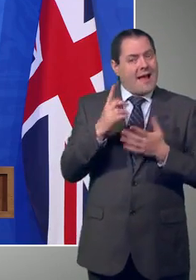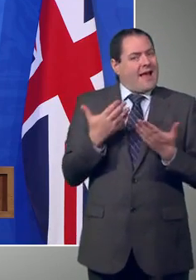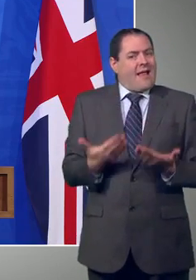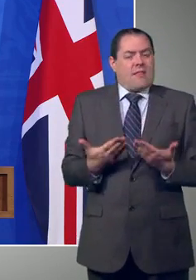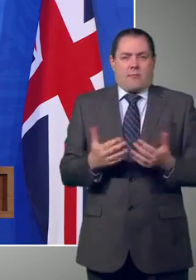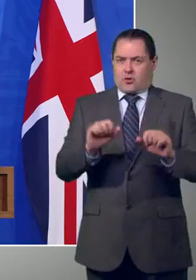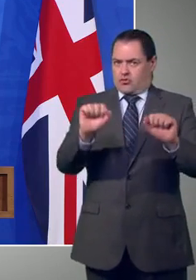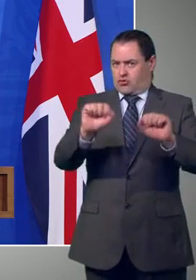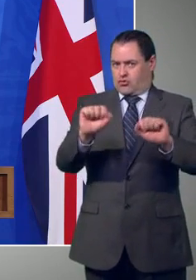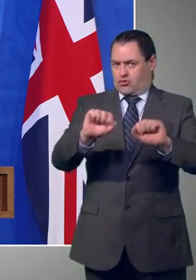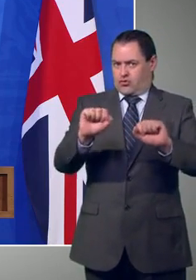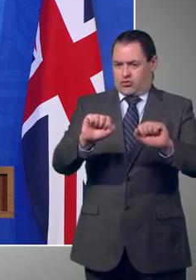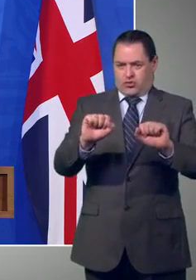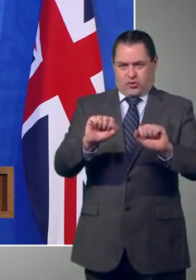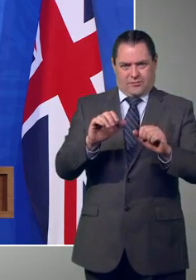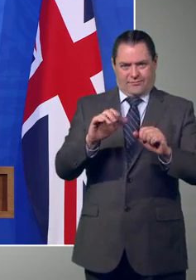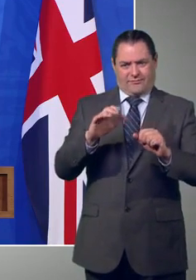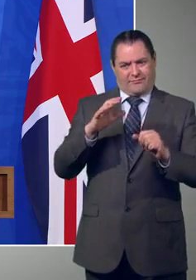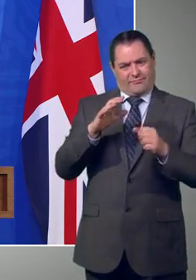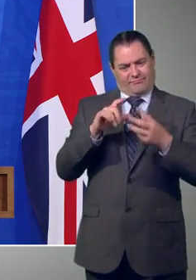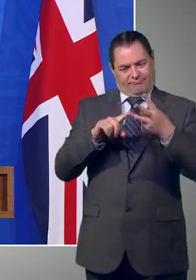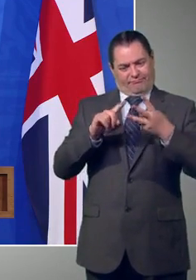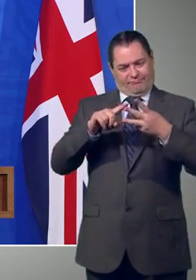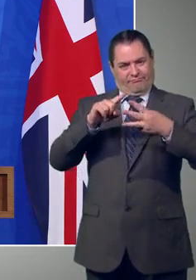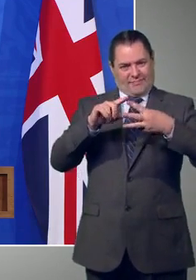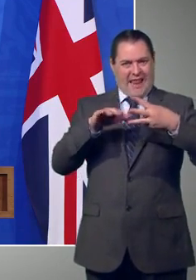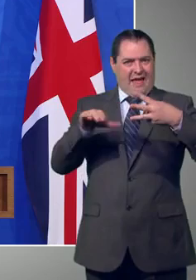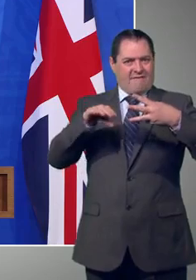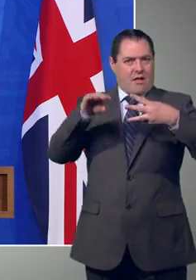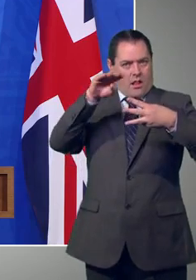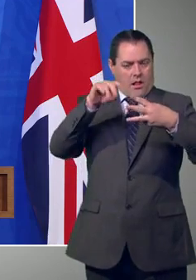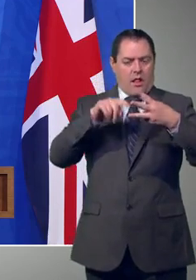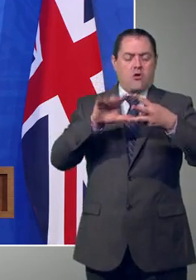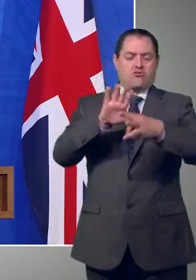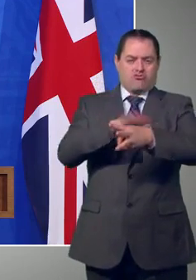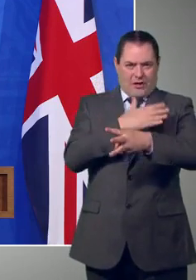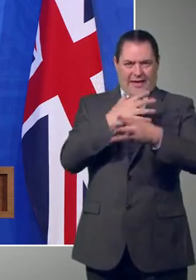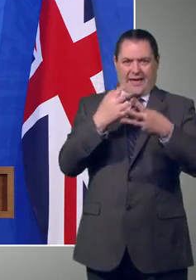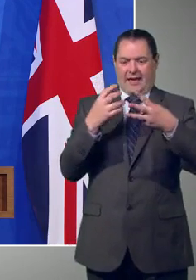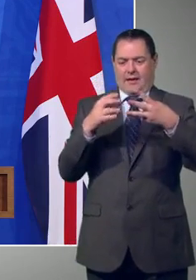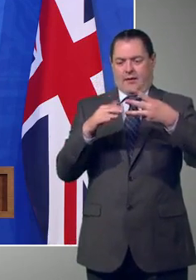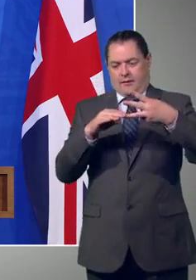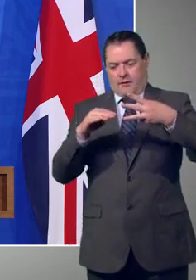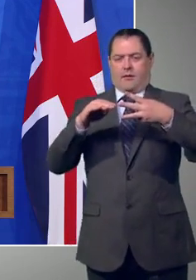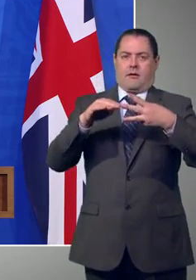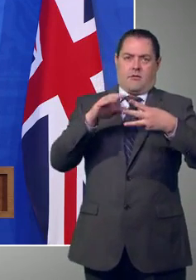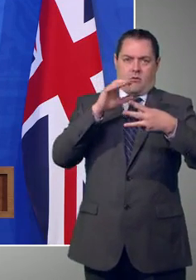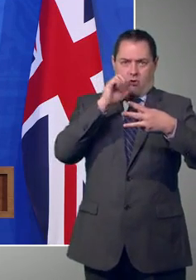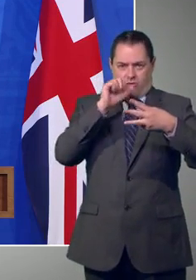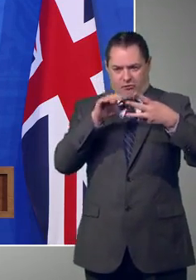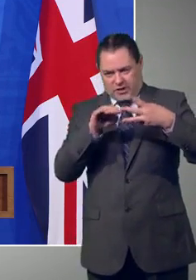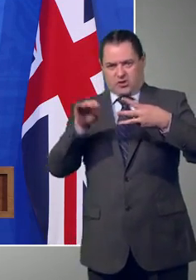it is the red Amber and green approach that guides us and I